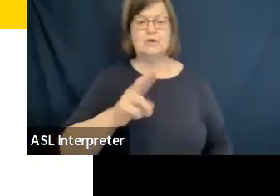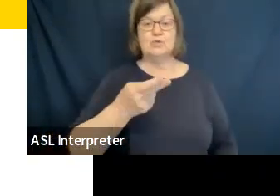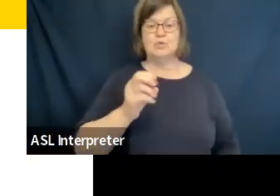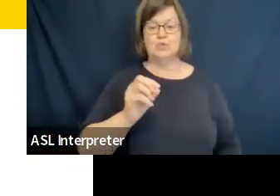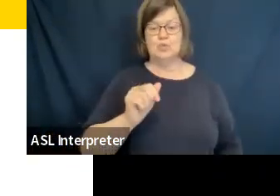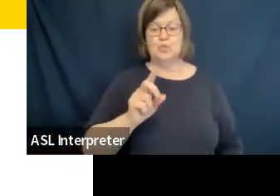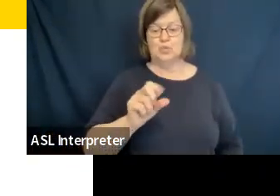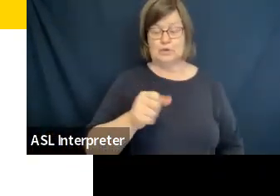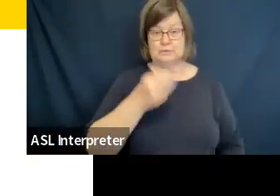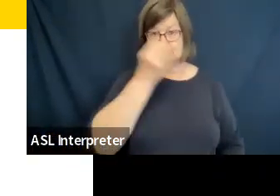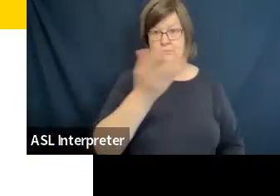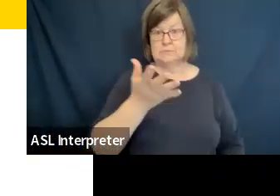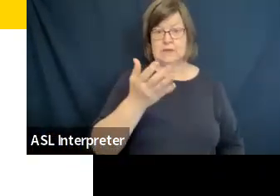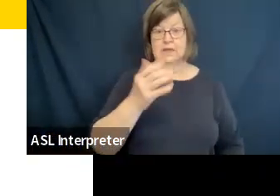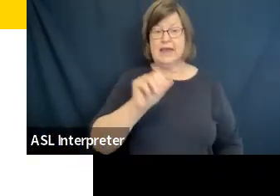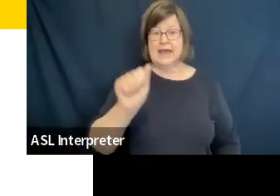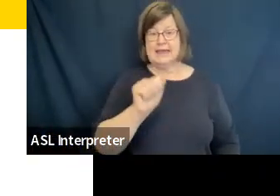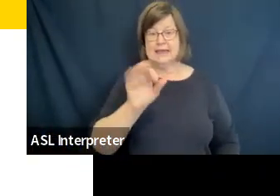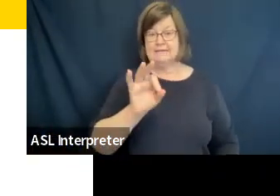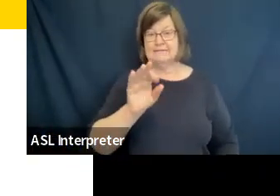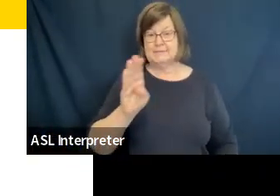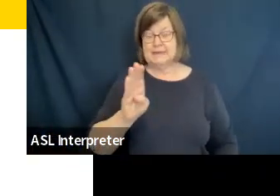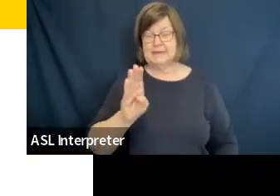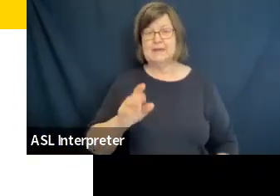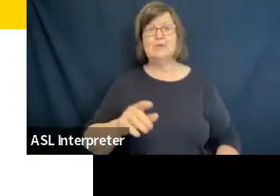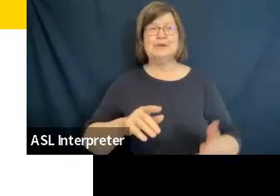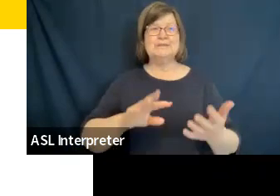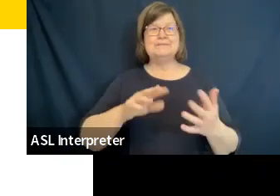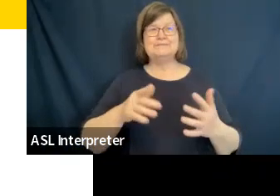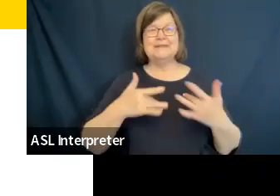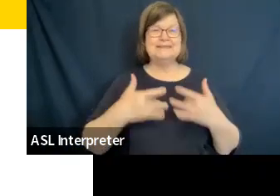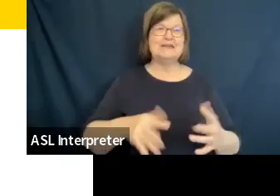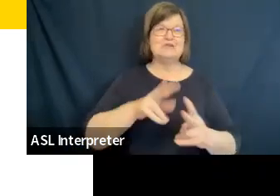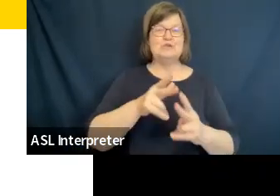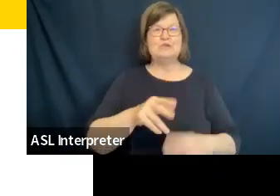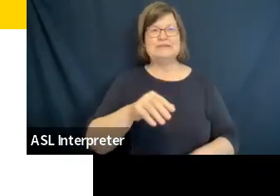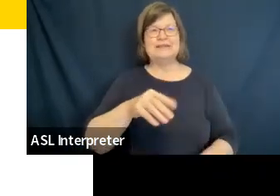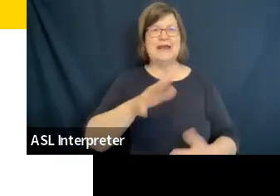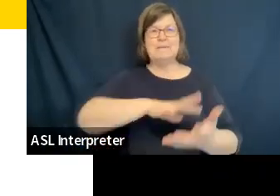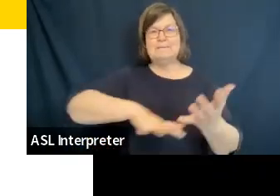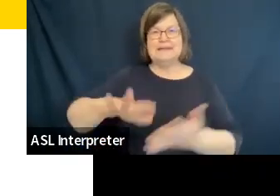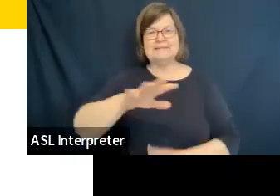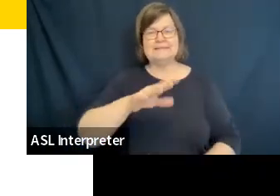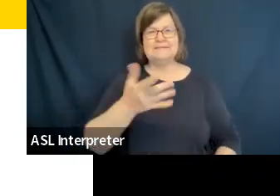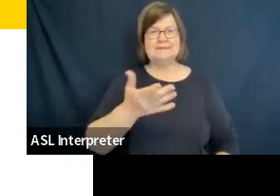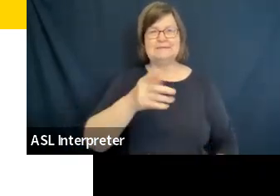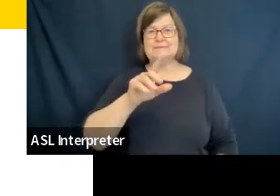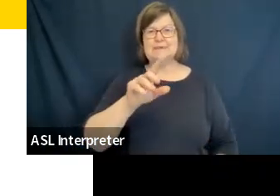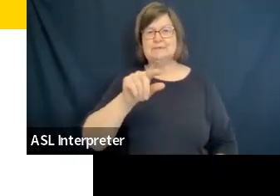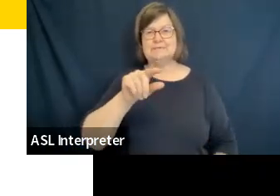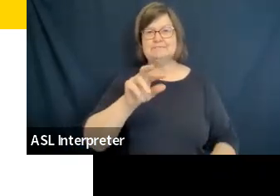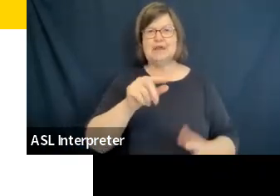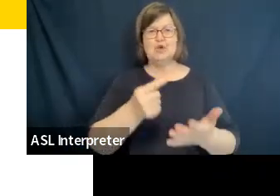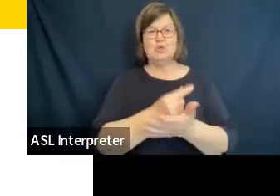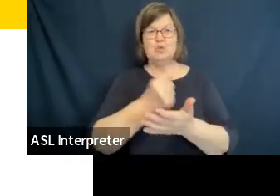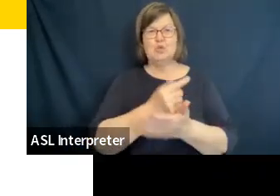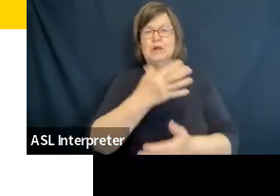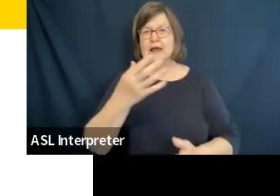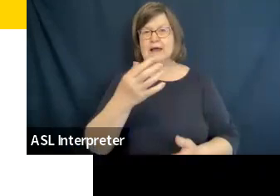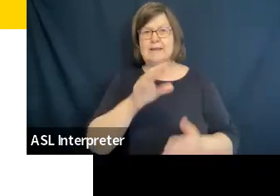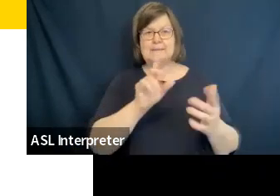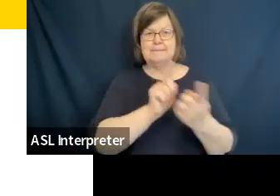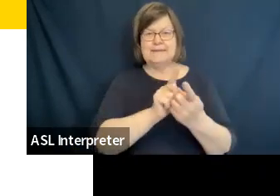I will say at AFB we tend to use a mix of Zoom and Google Meet. So I hesitate to say